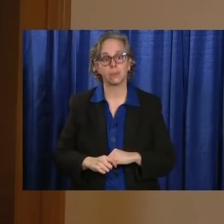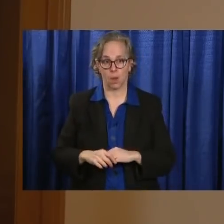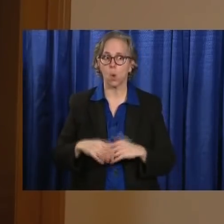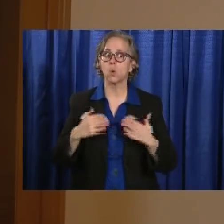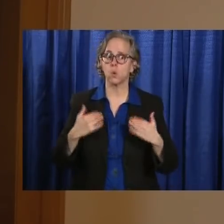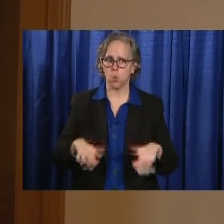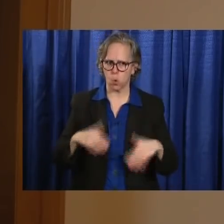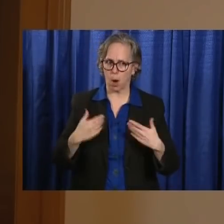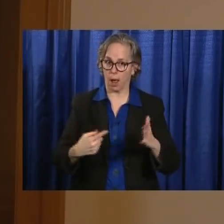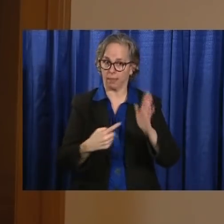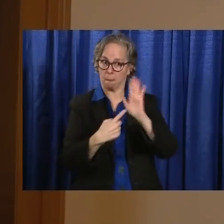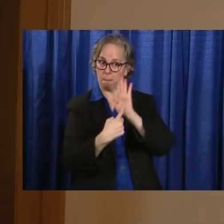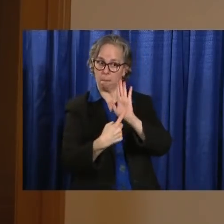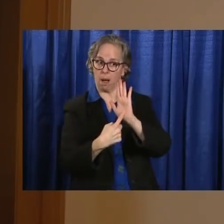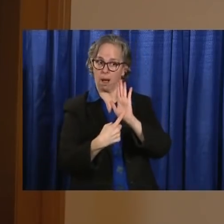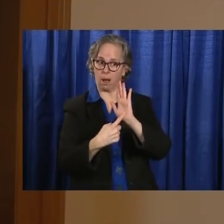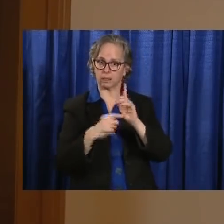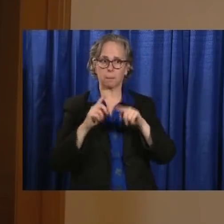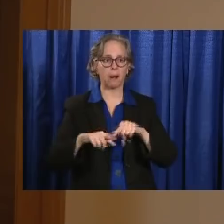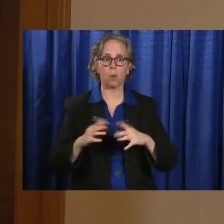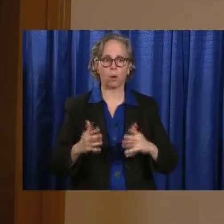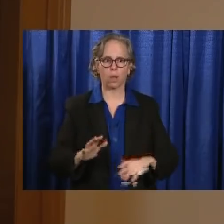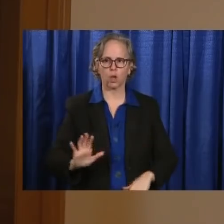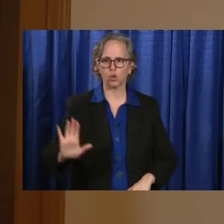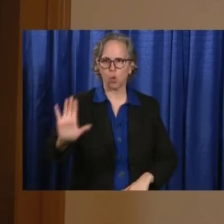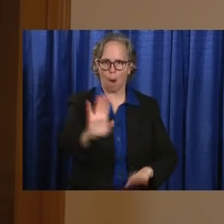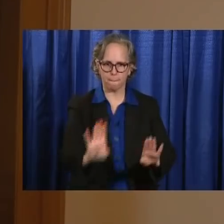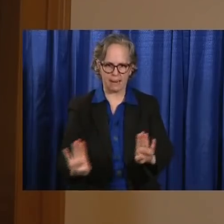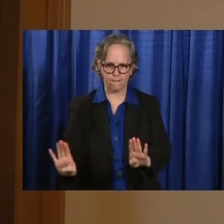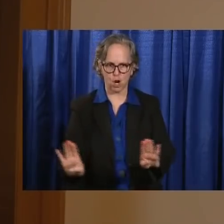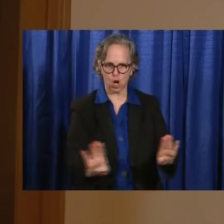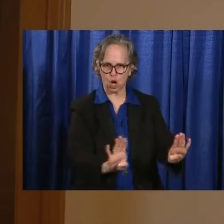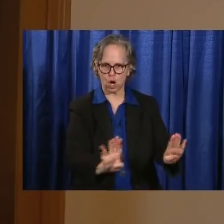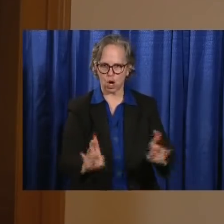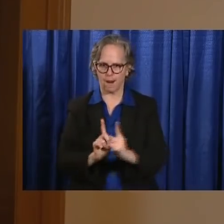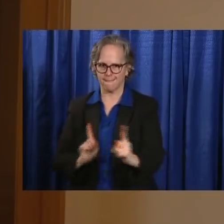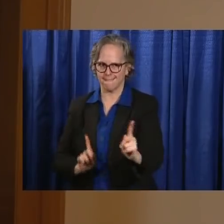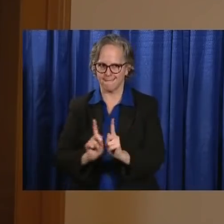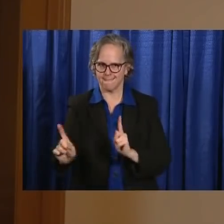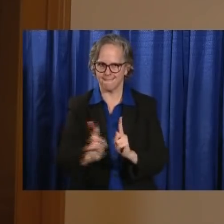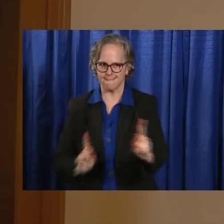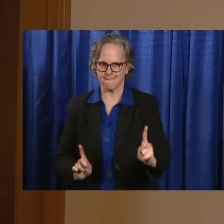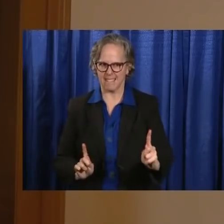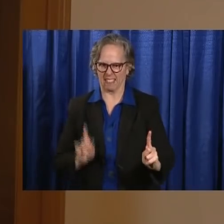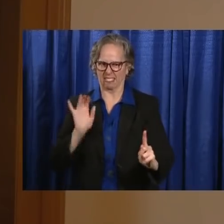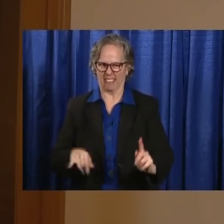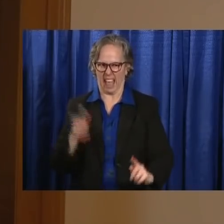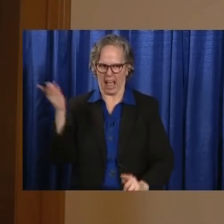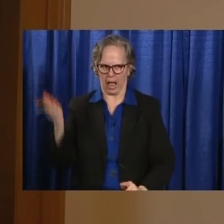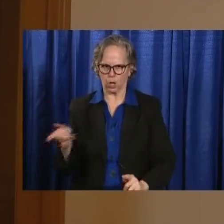THERE IS NO EXACT WAY TO MEASURE WHAT WE ARE DOING BUT OUR MODELS ARE BASED ON OUR